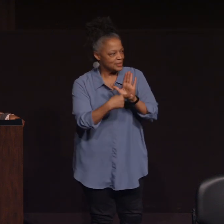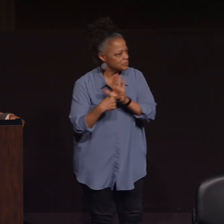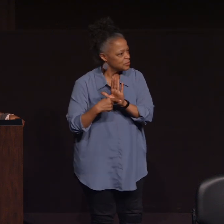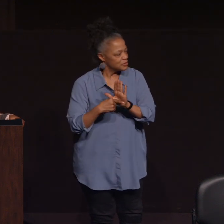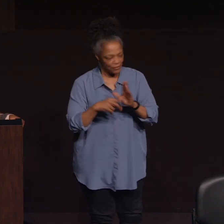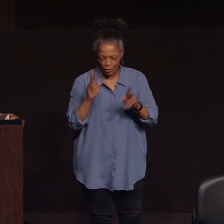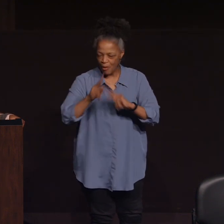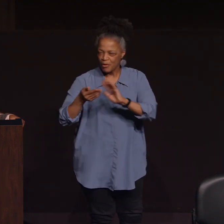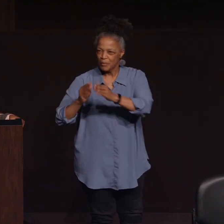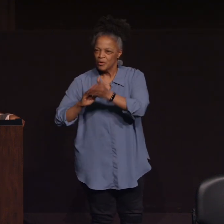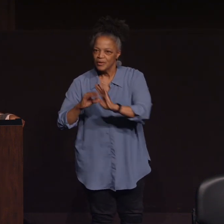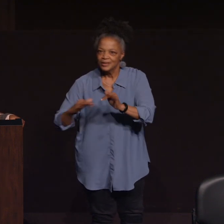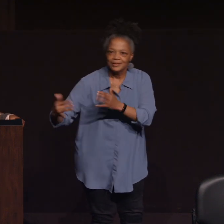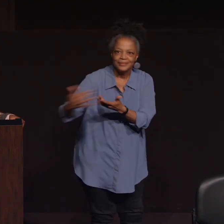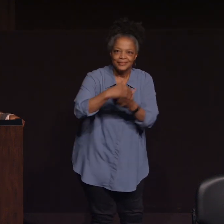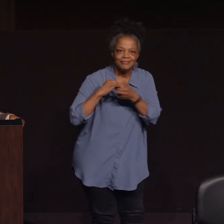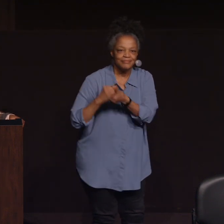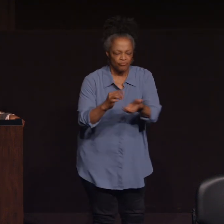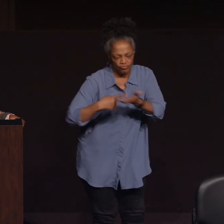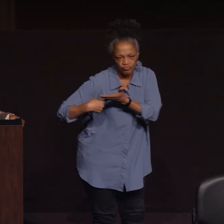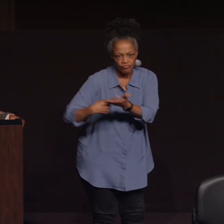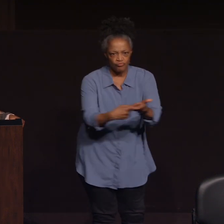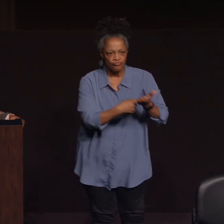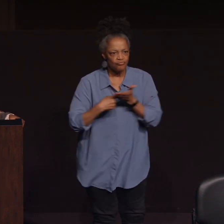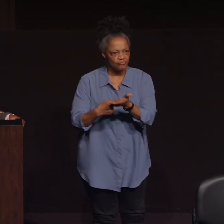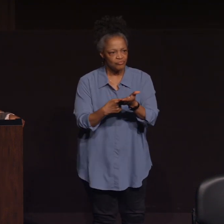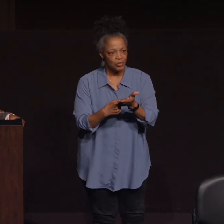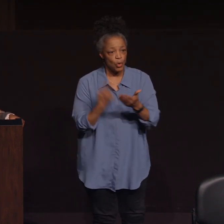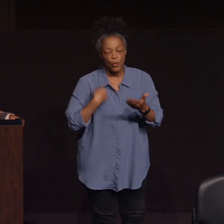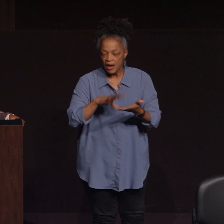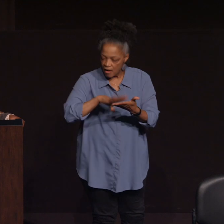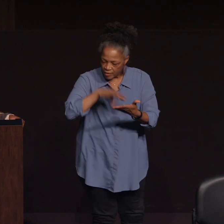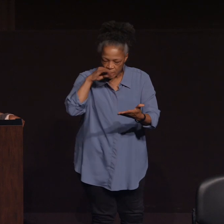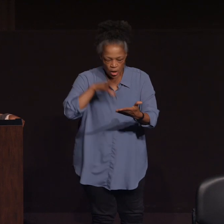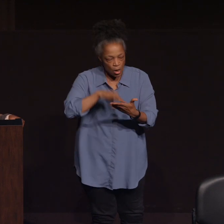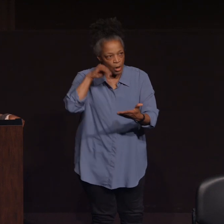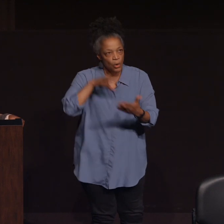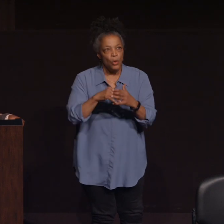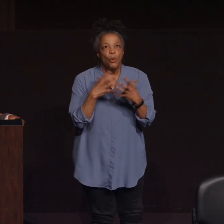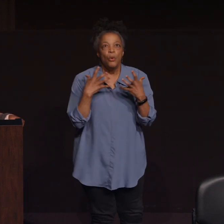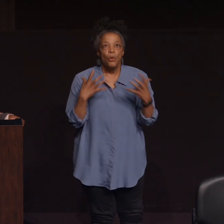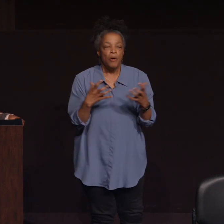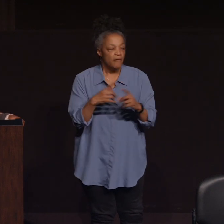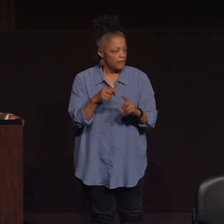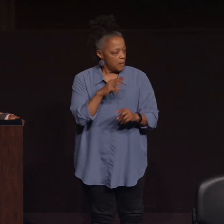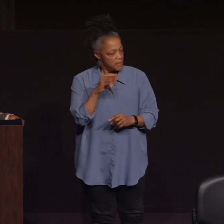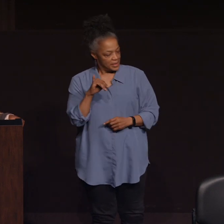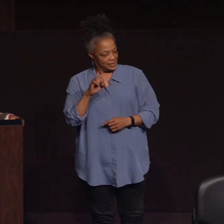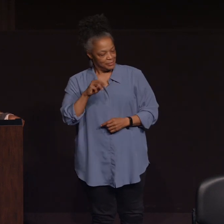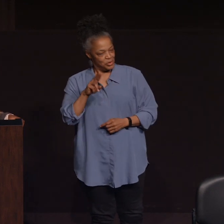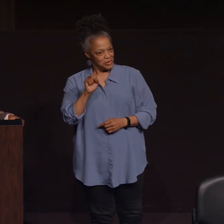communities into conversation. And we have learned so much from Ms. Muse, not only from your